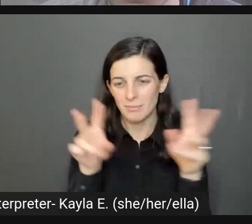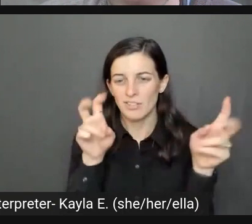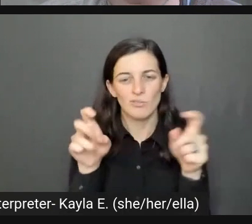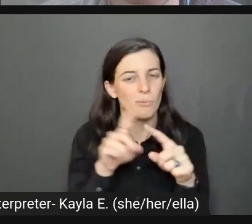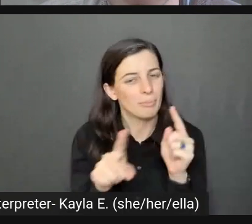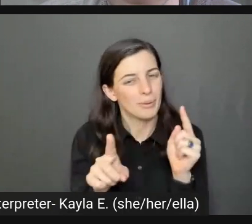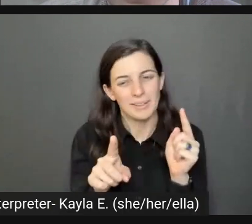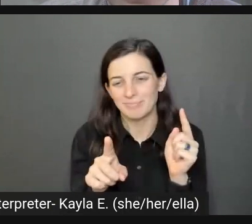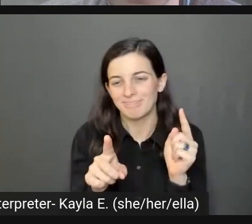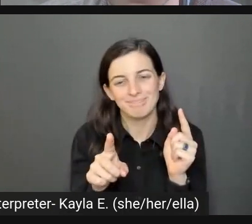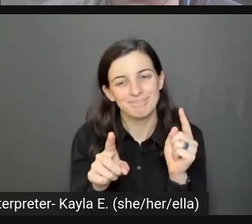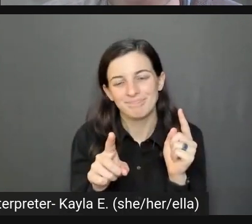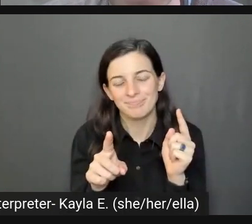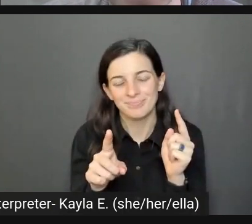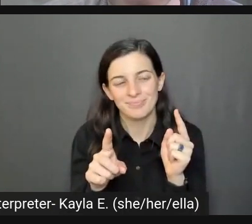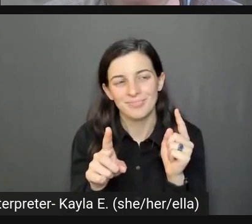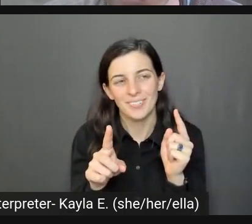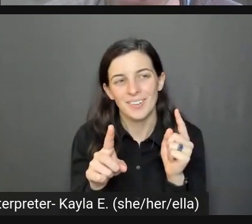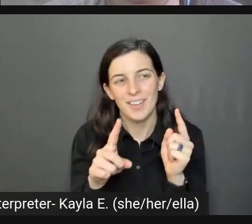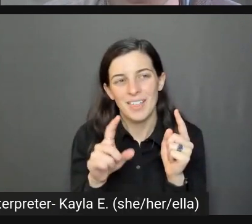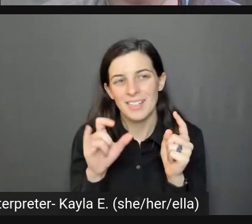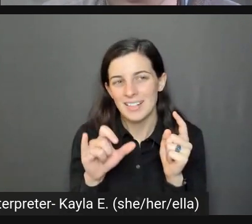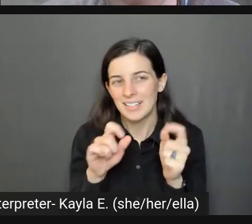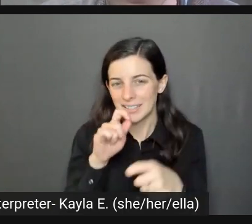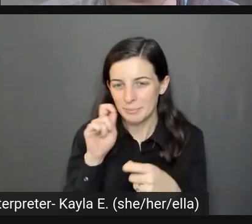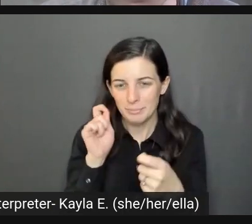on certain software, it was not related to the web.